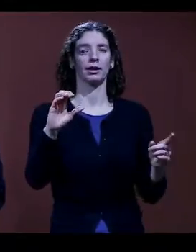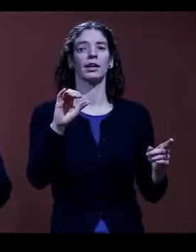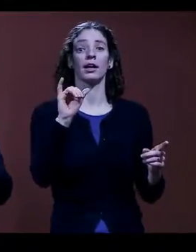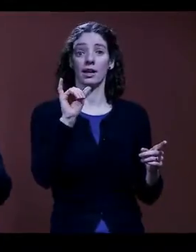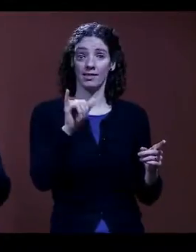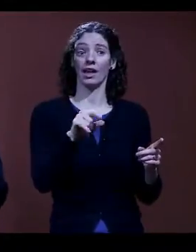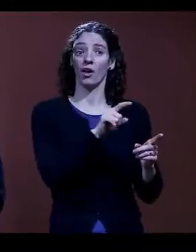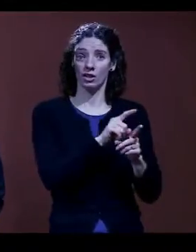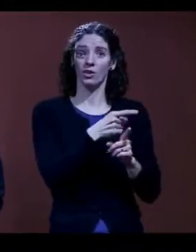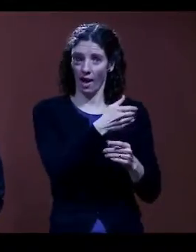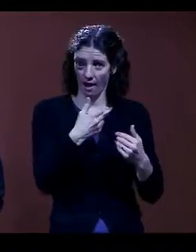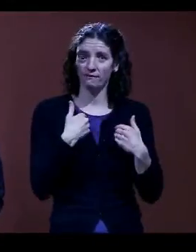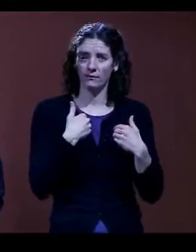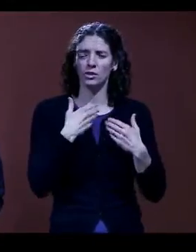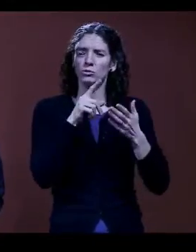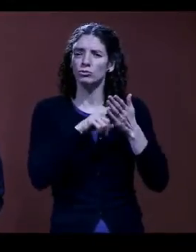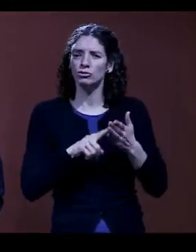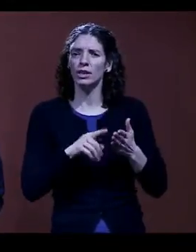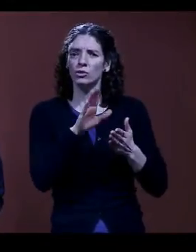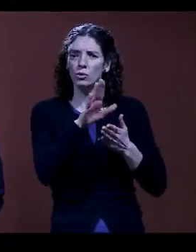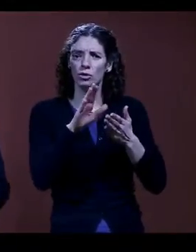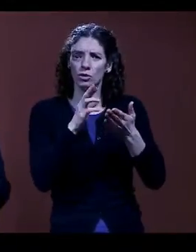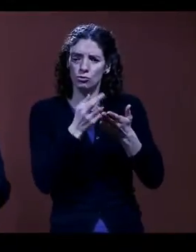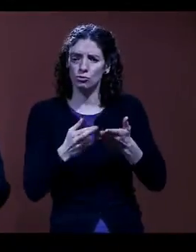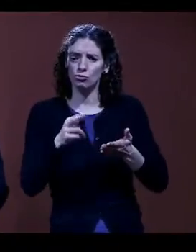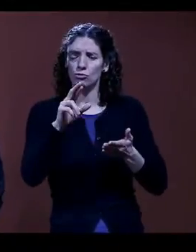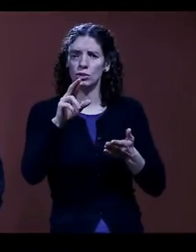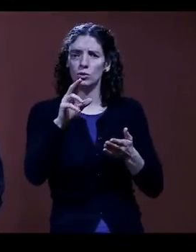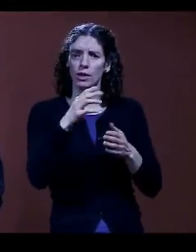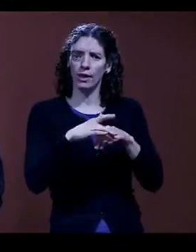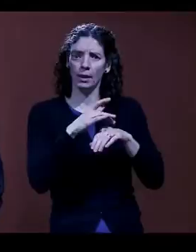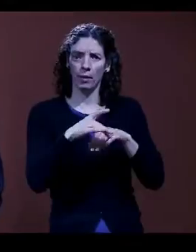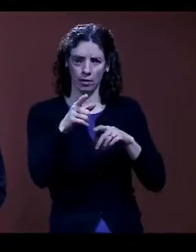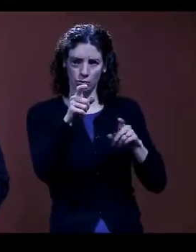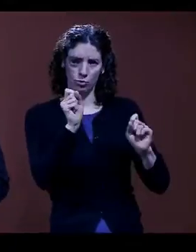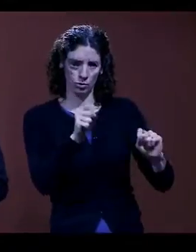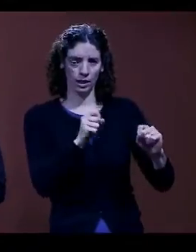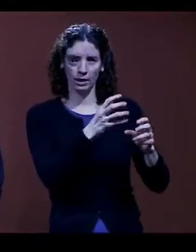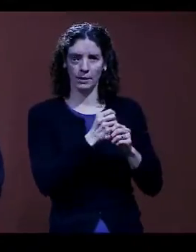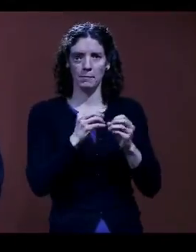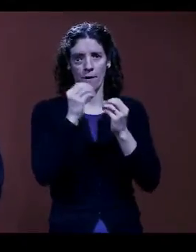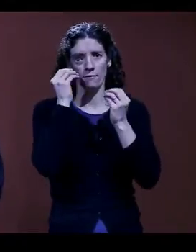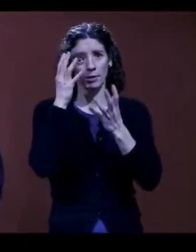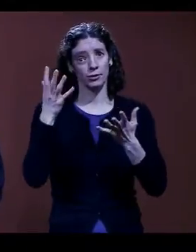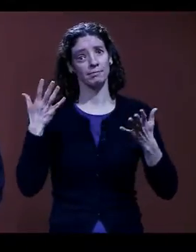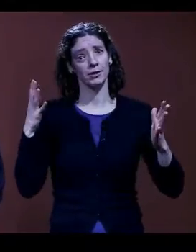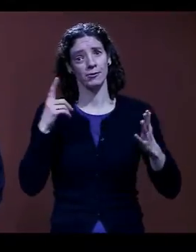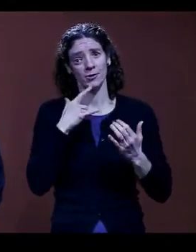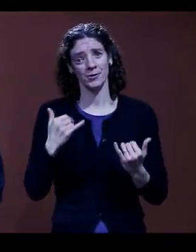So check out the resources that are available to you. So that's all we have for today.